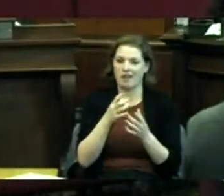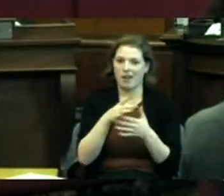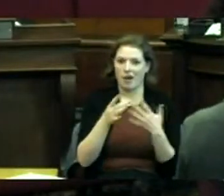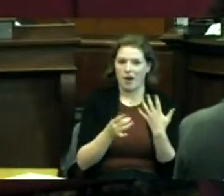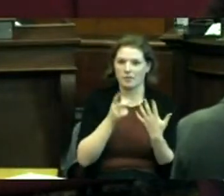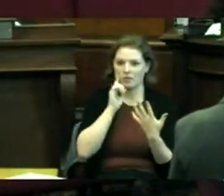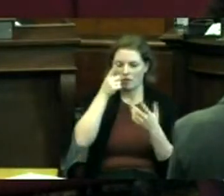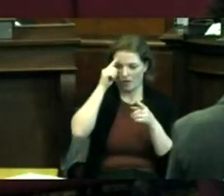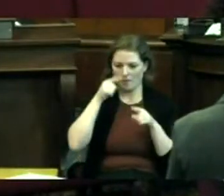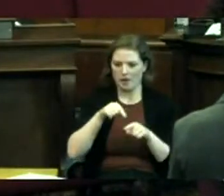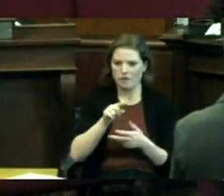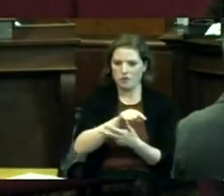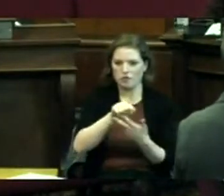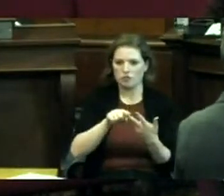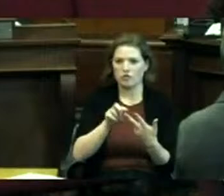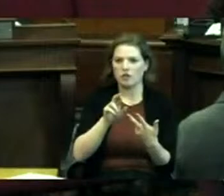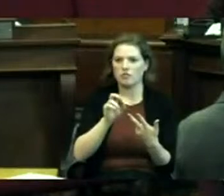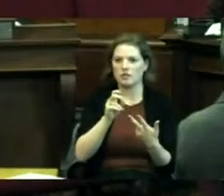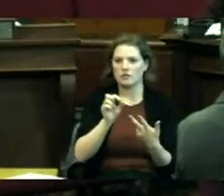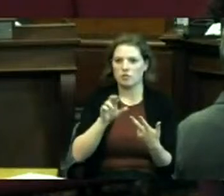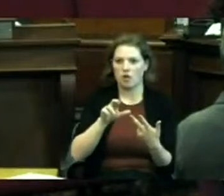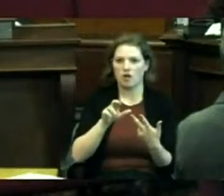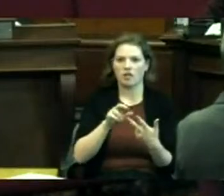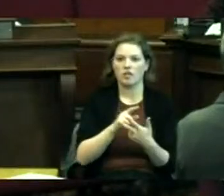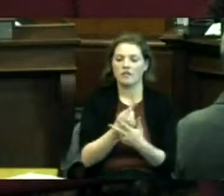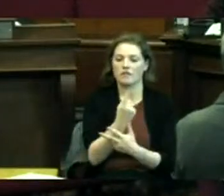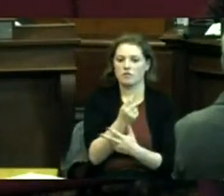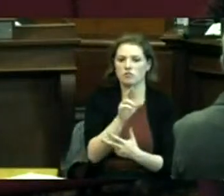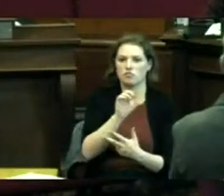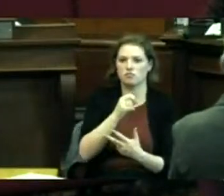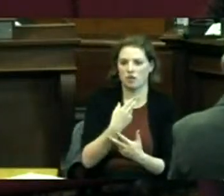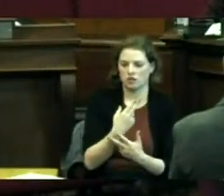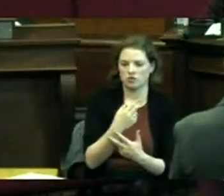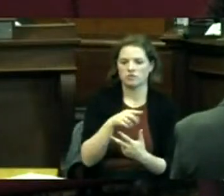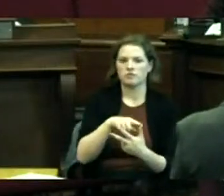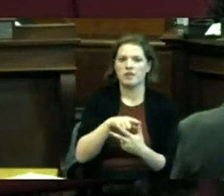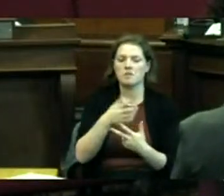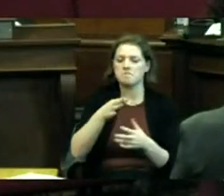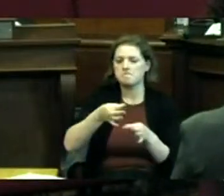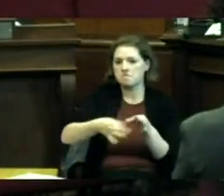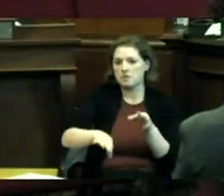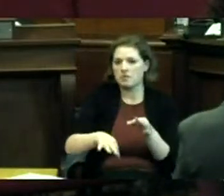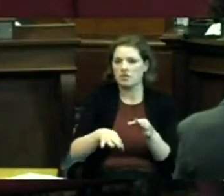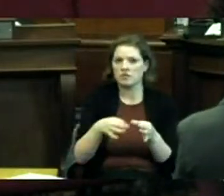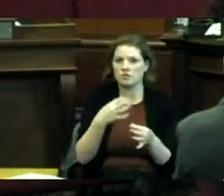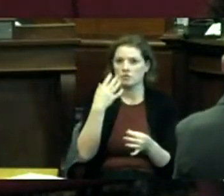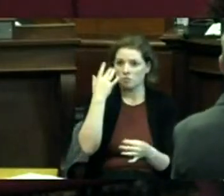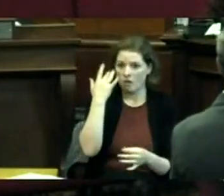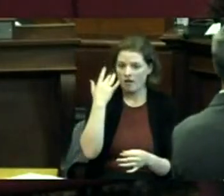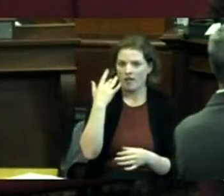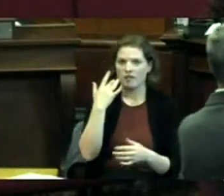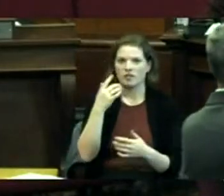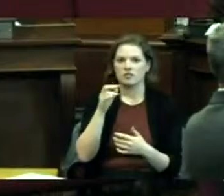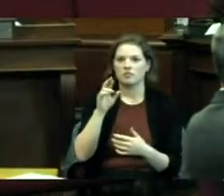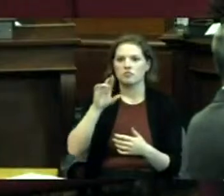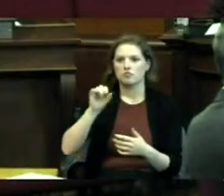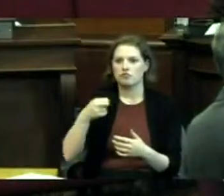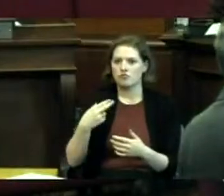at dozens literally of options for complying at all three of our reservoirs, the first one